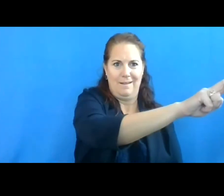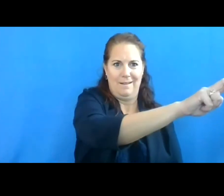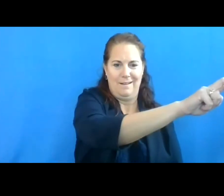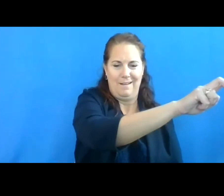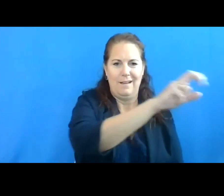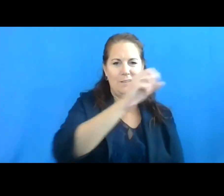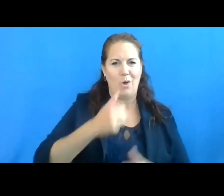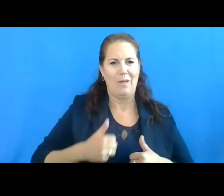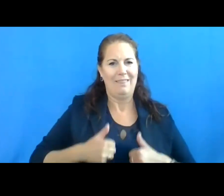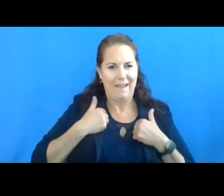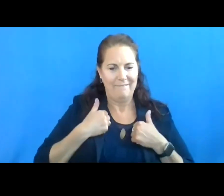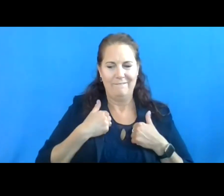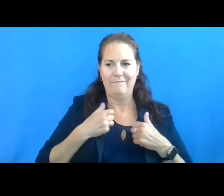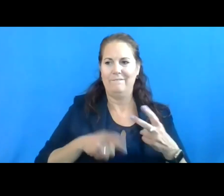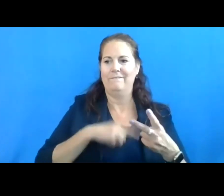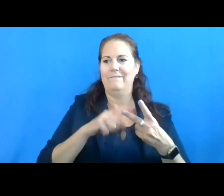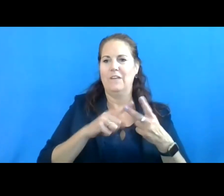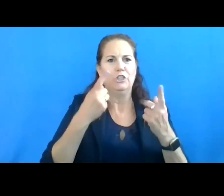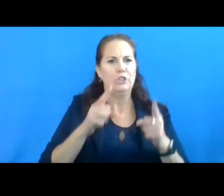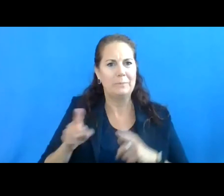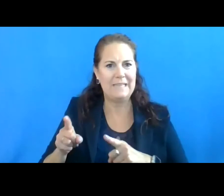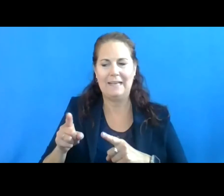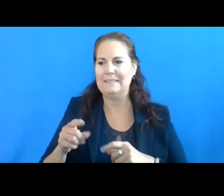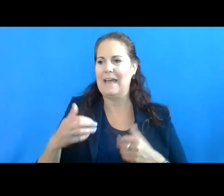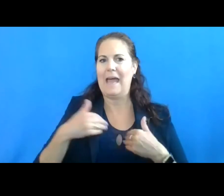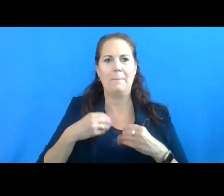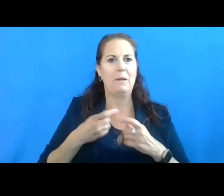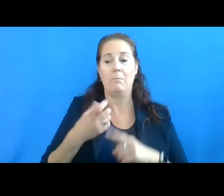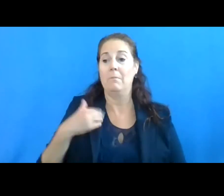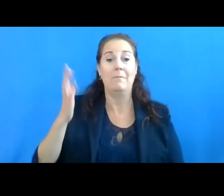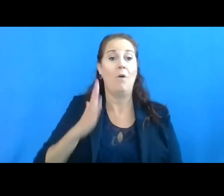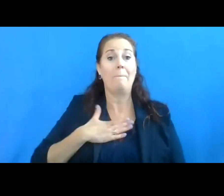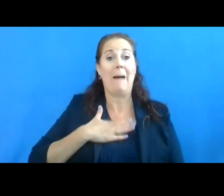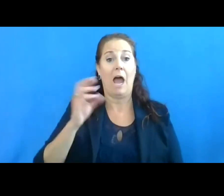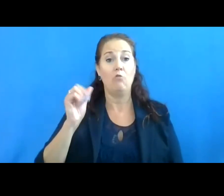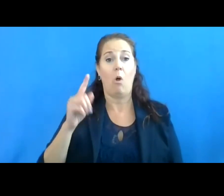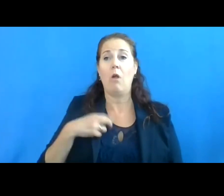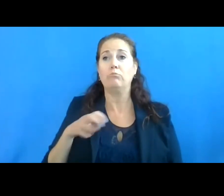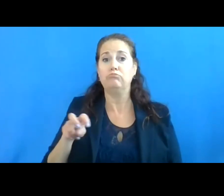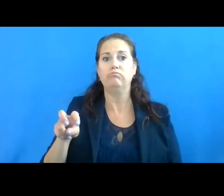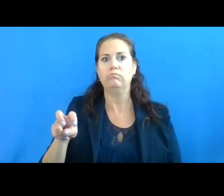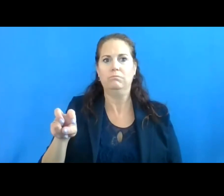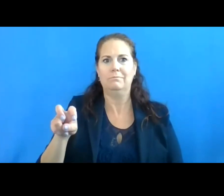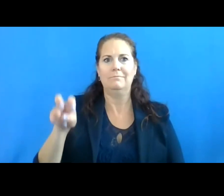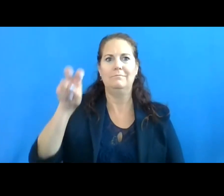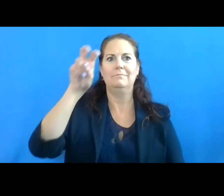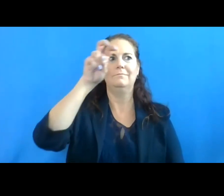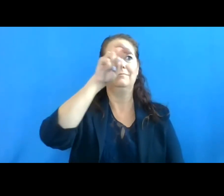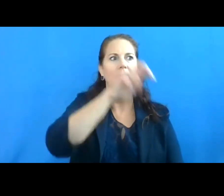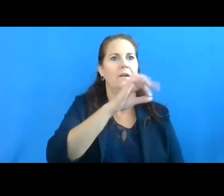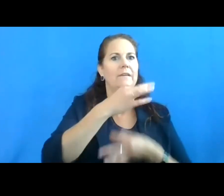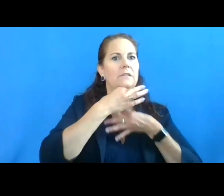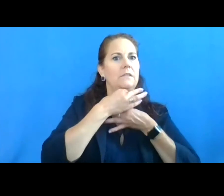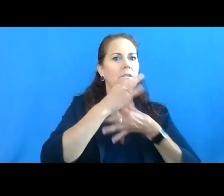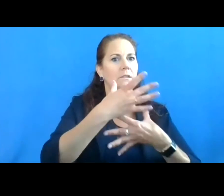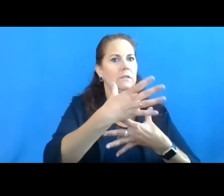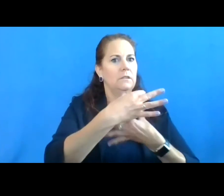Life circumstance had me move from the one road to a road of inquiry to a road where